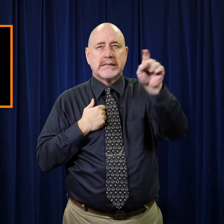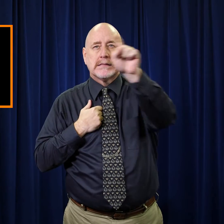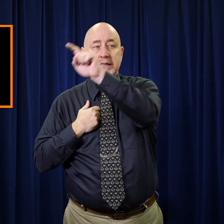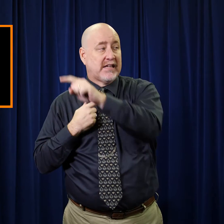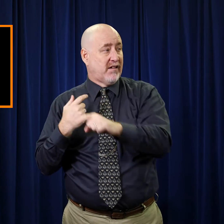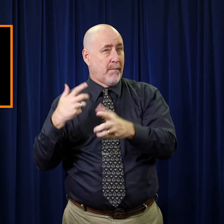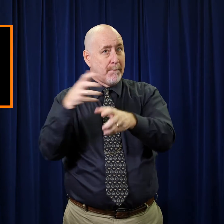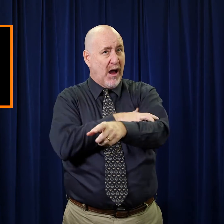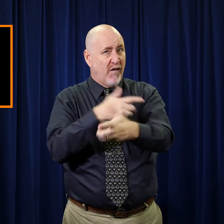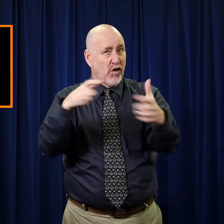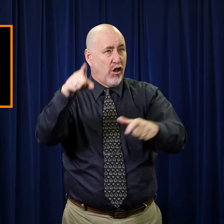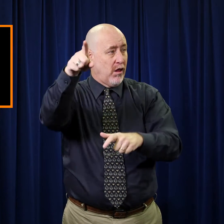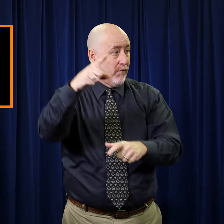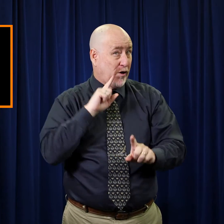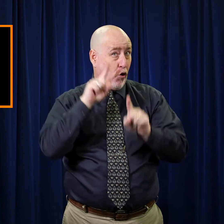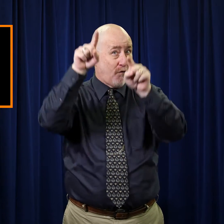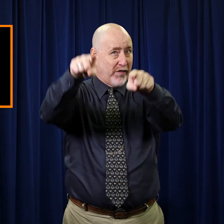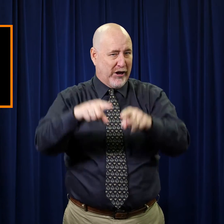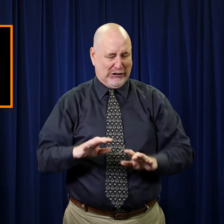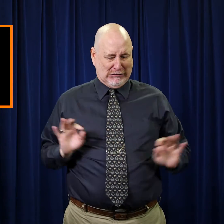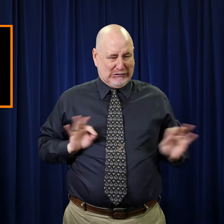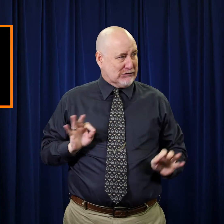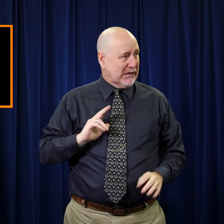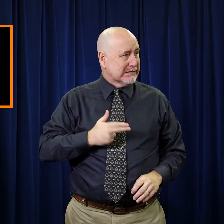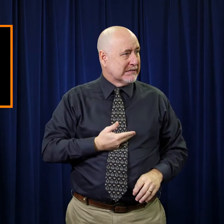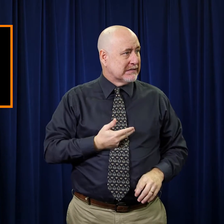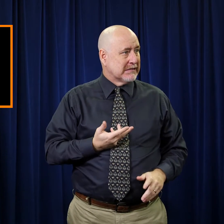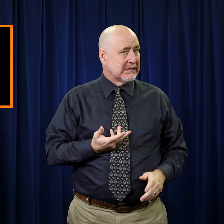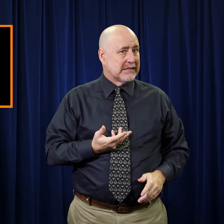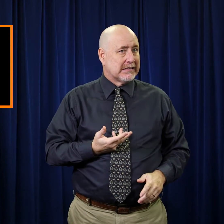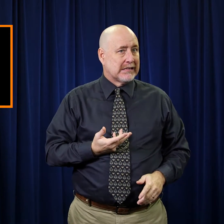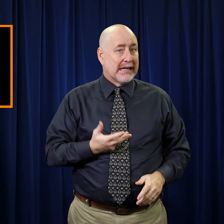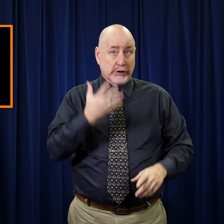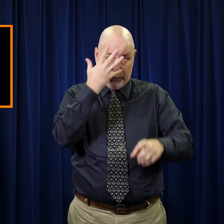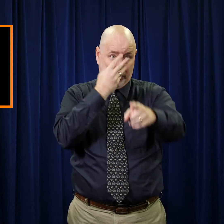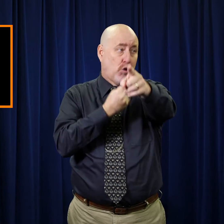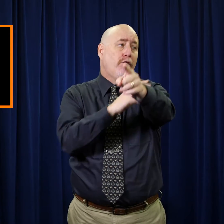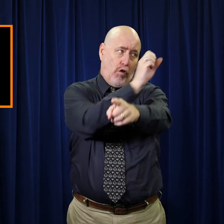and they're powerful. We go over there and we're like grasshoppers. I mean it's a